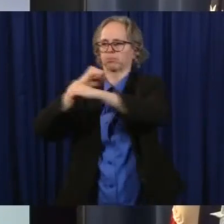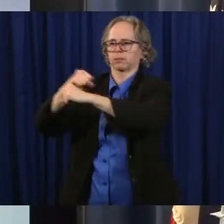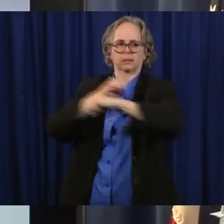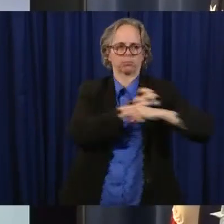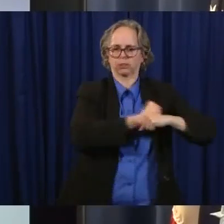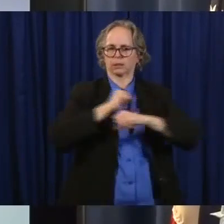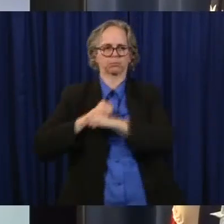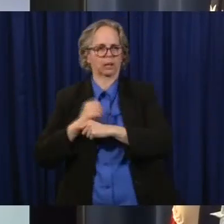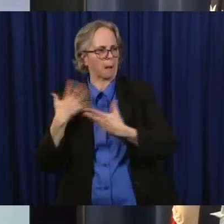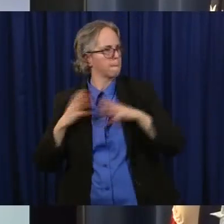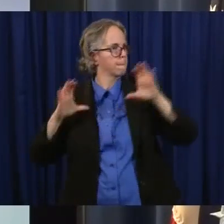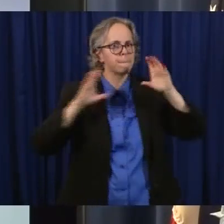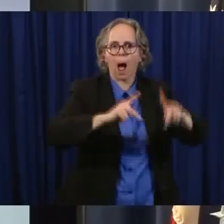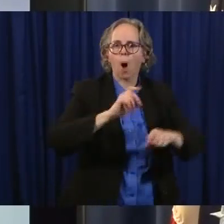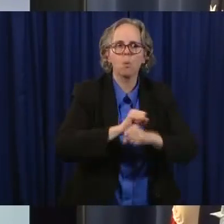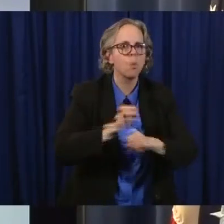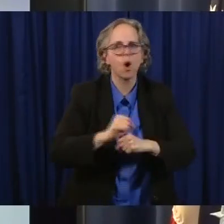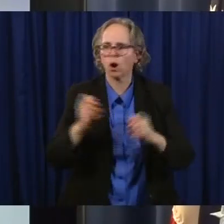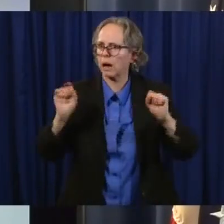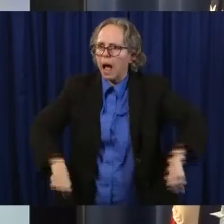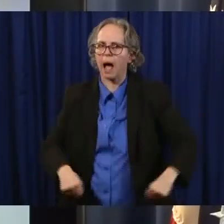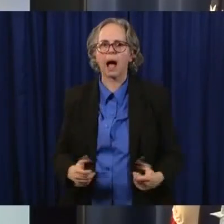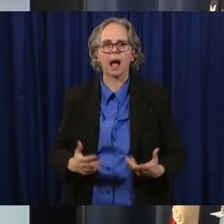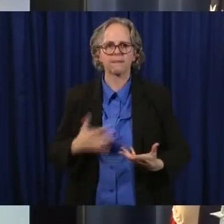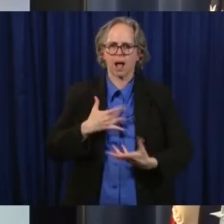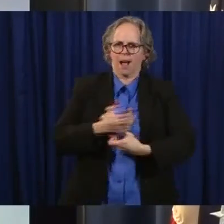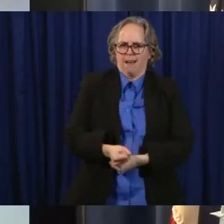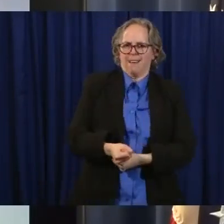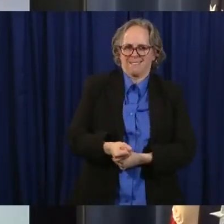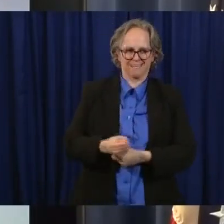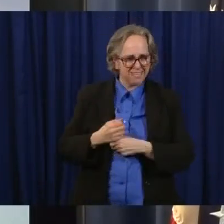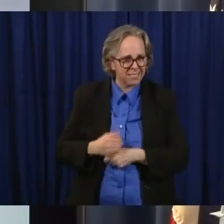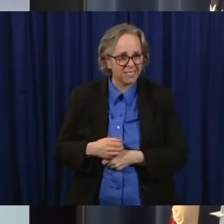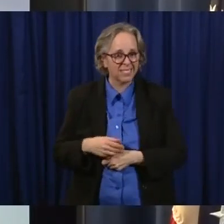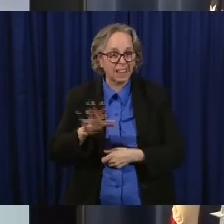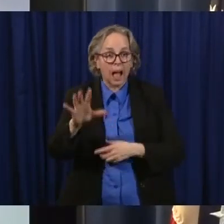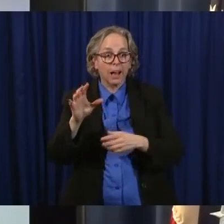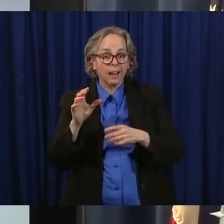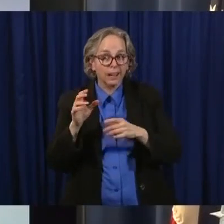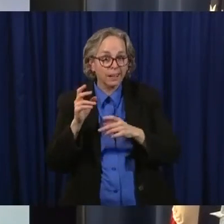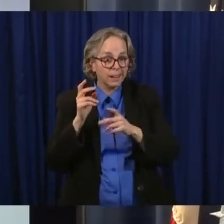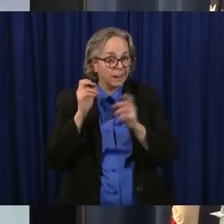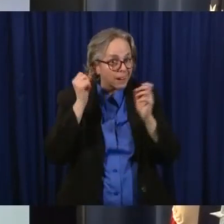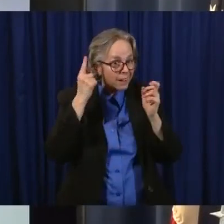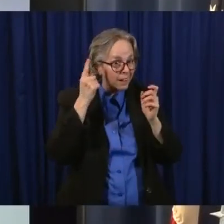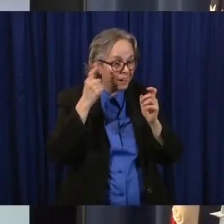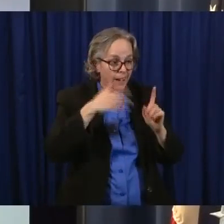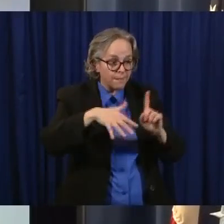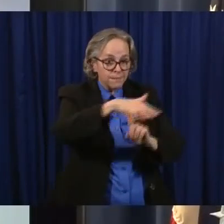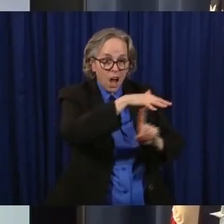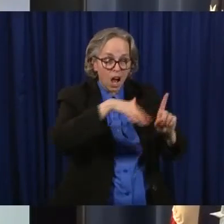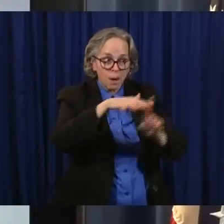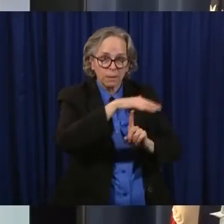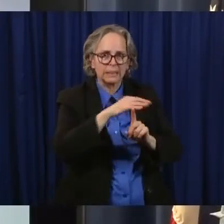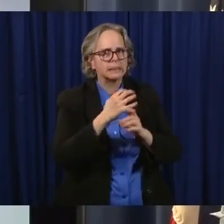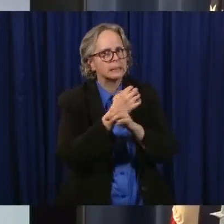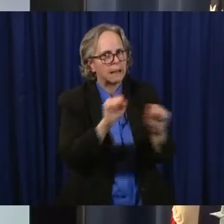ABLE TO MOVE AROUND WITH MORE FREEDOM, BE ABLE TO GET OHIO